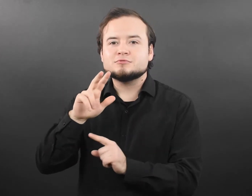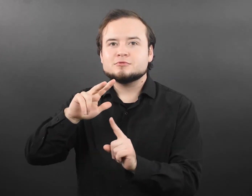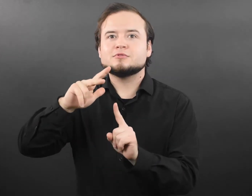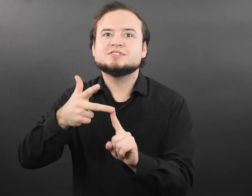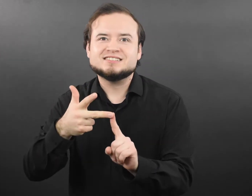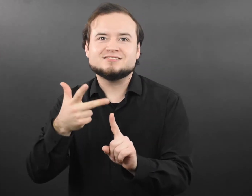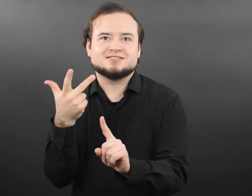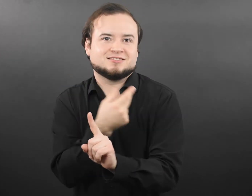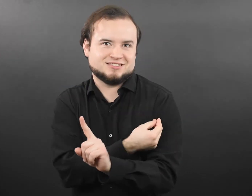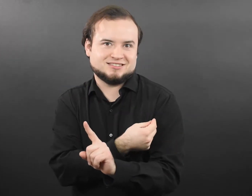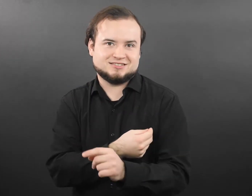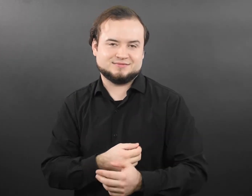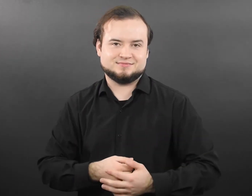booster.